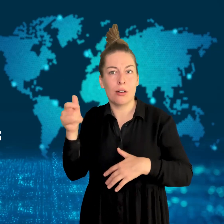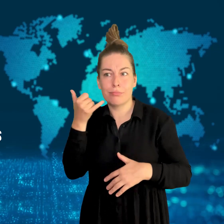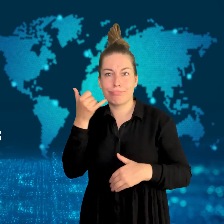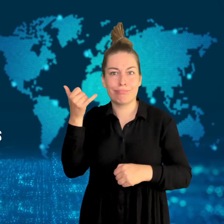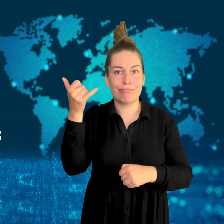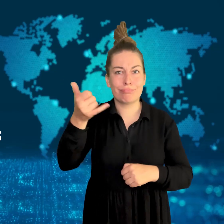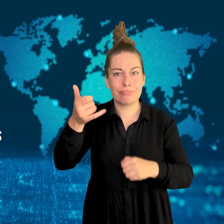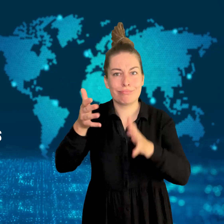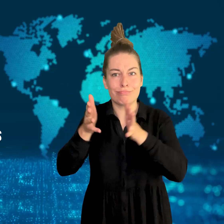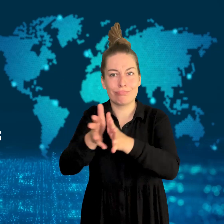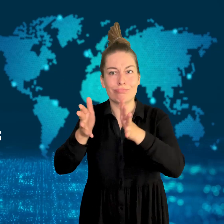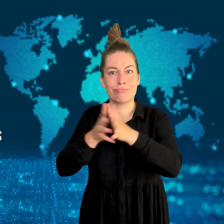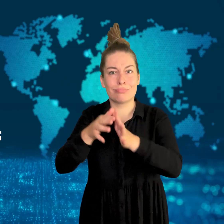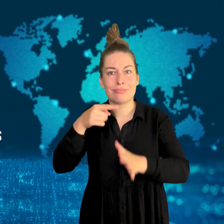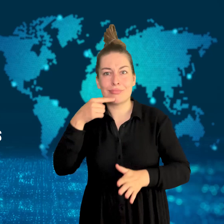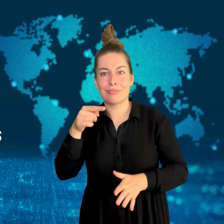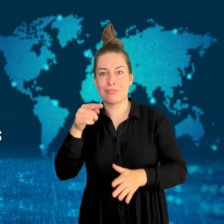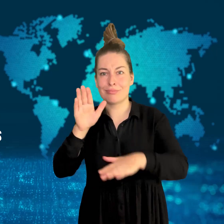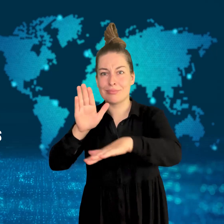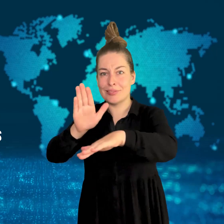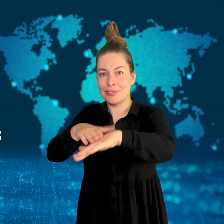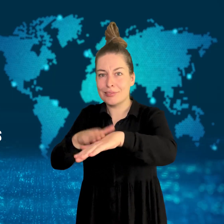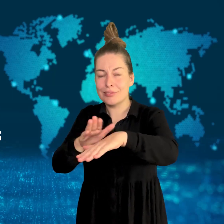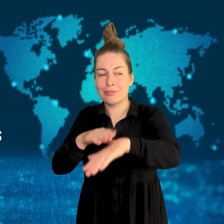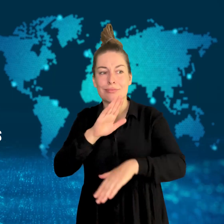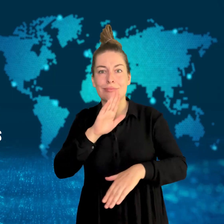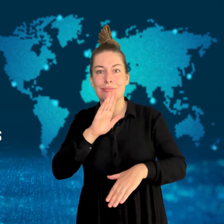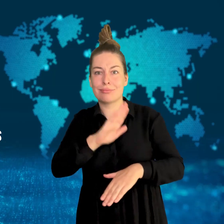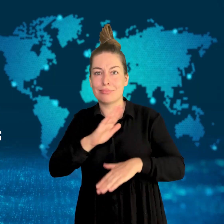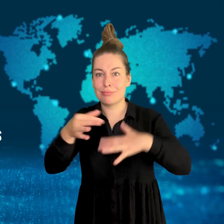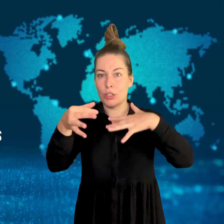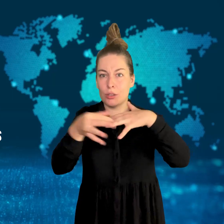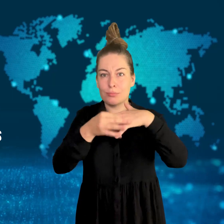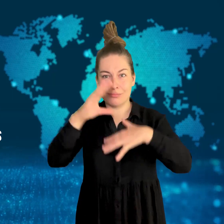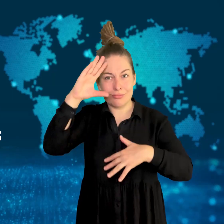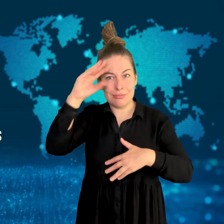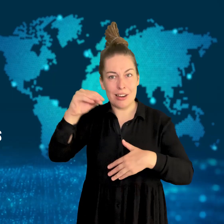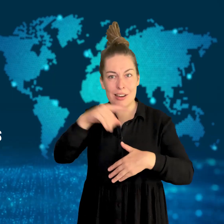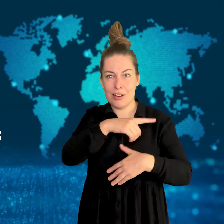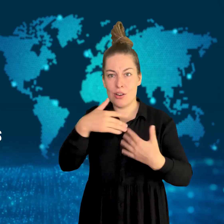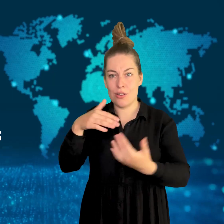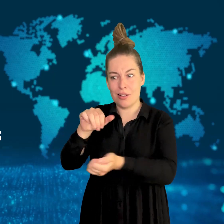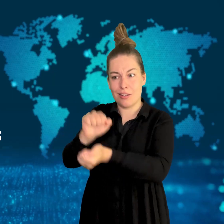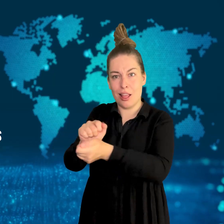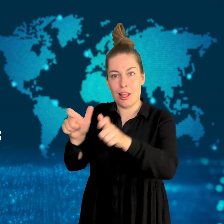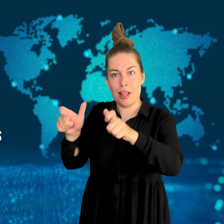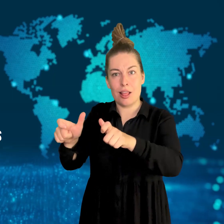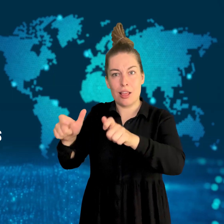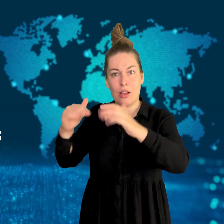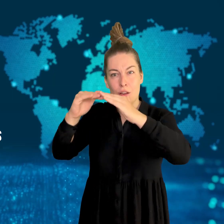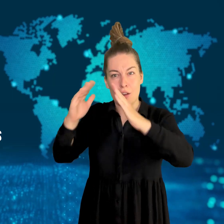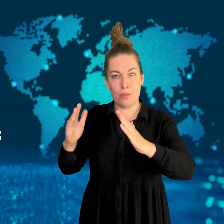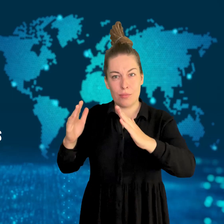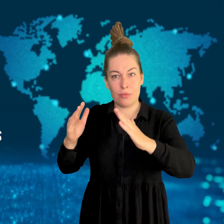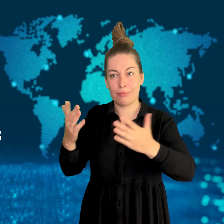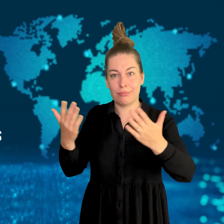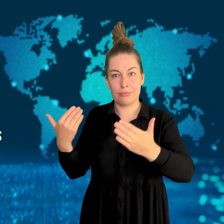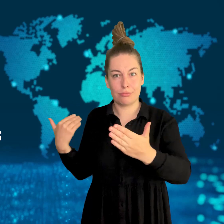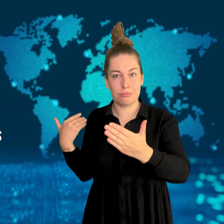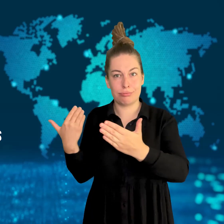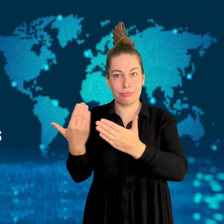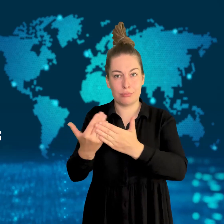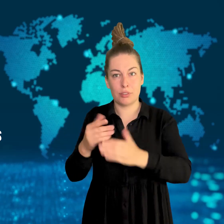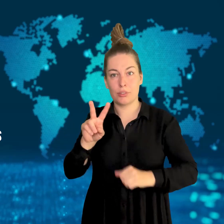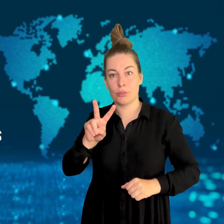a phone call early on Monday morning from a woman who claimed